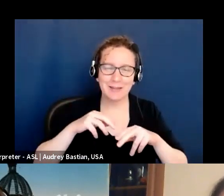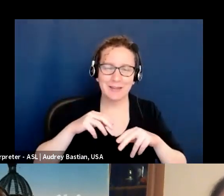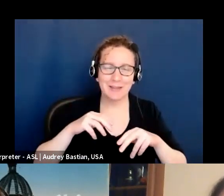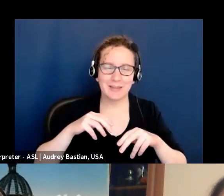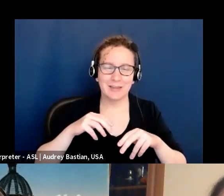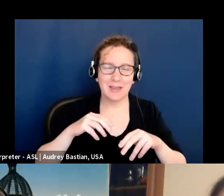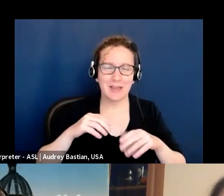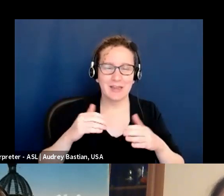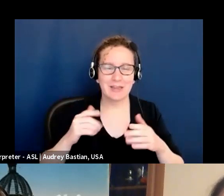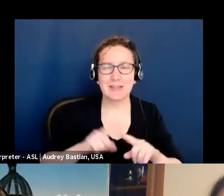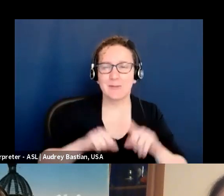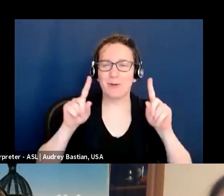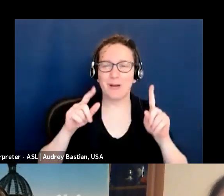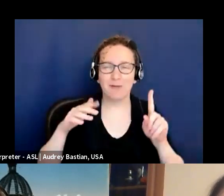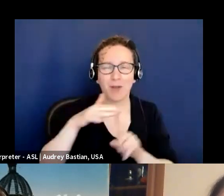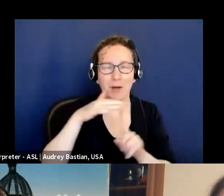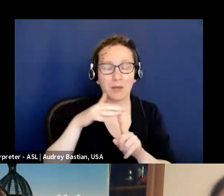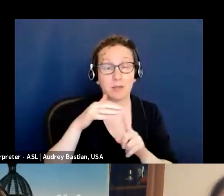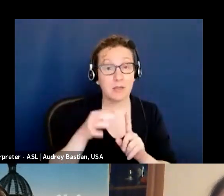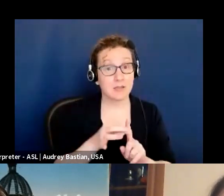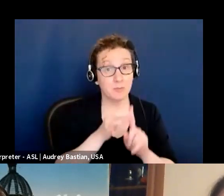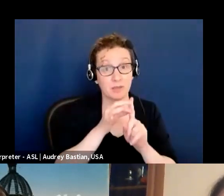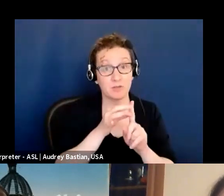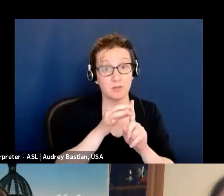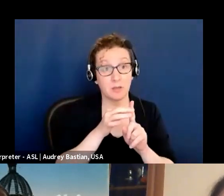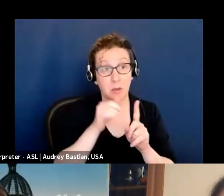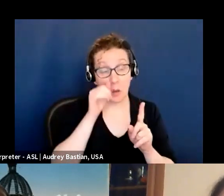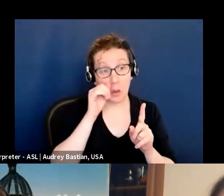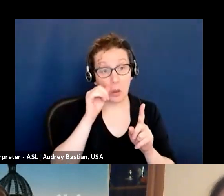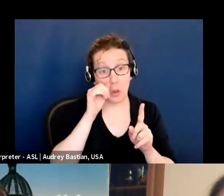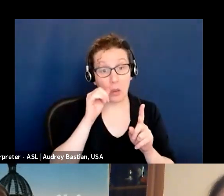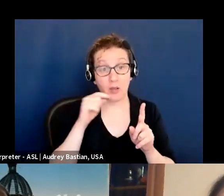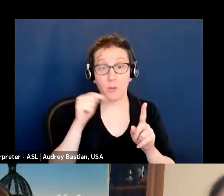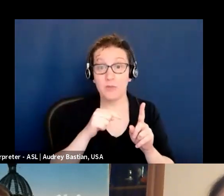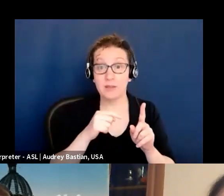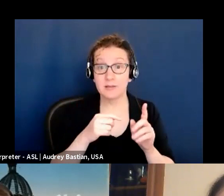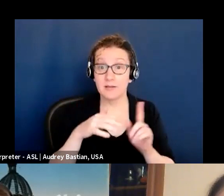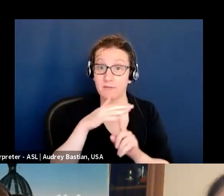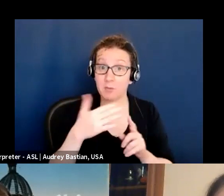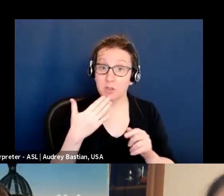environment. And then especially when this environment is very good and very, I don't know,